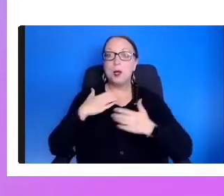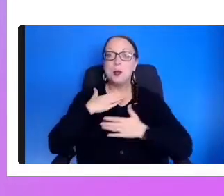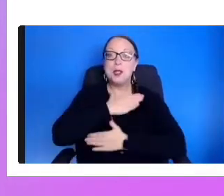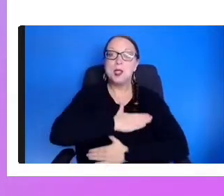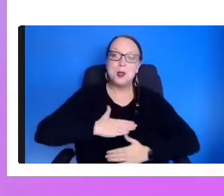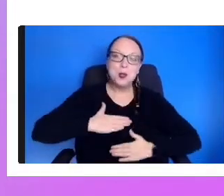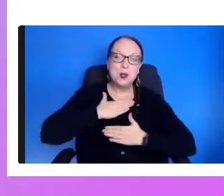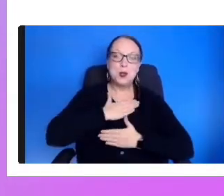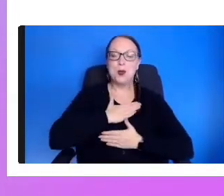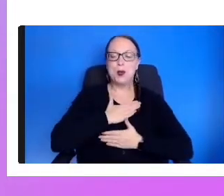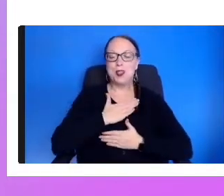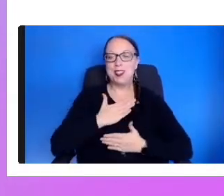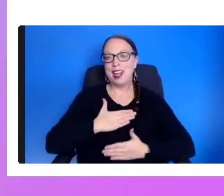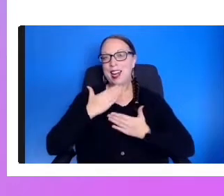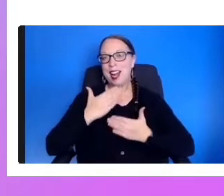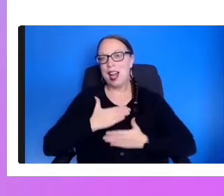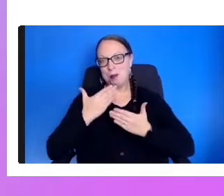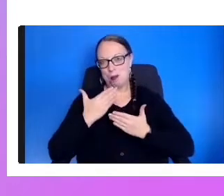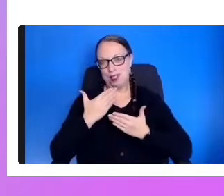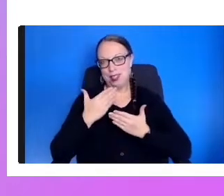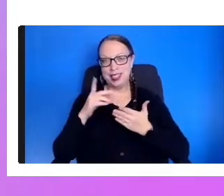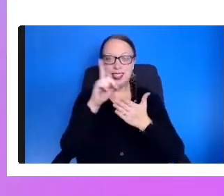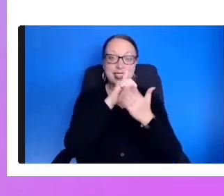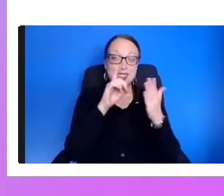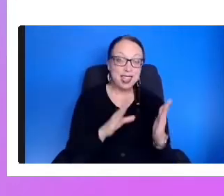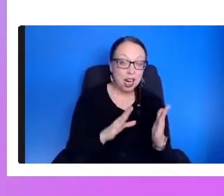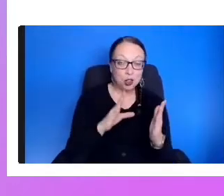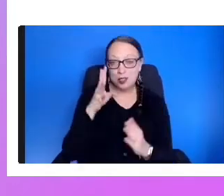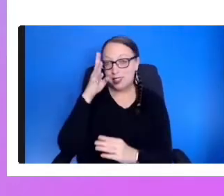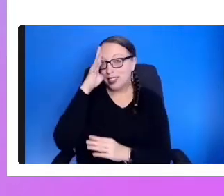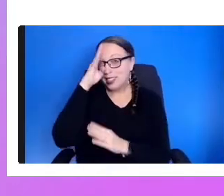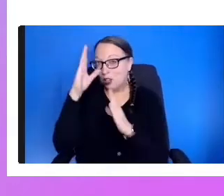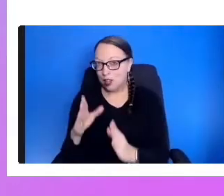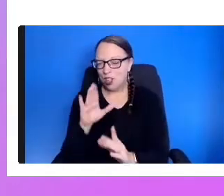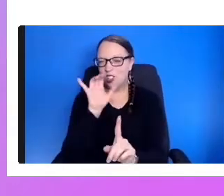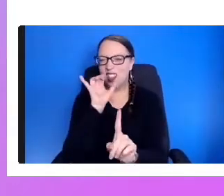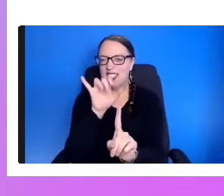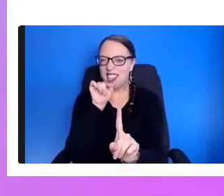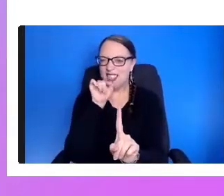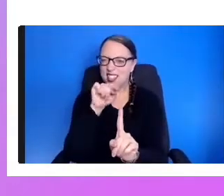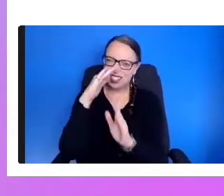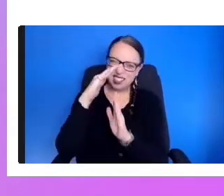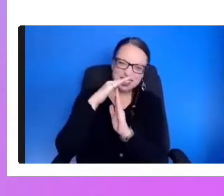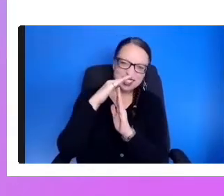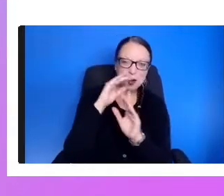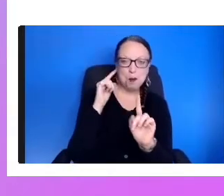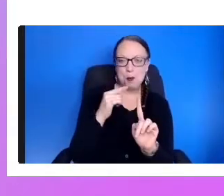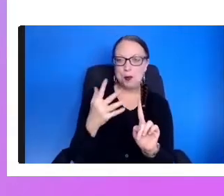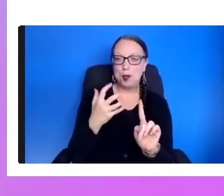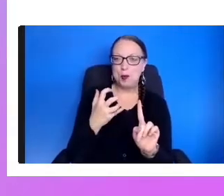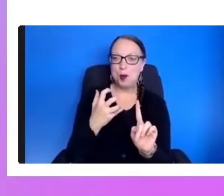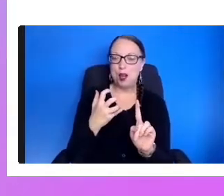And particularly as designers and innovators this is the point we'd like to get to is to make things more delightful.